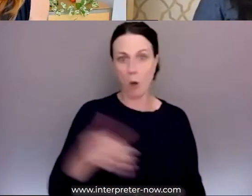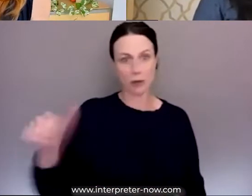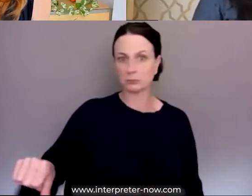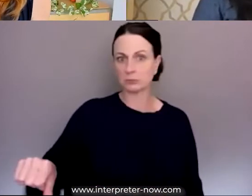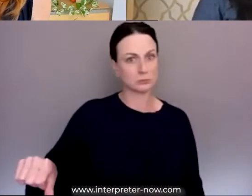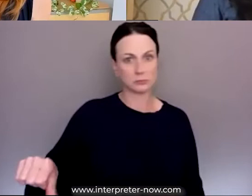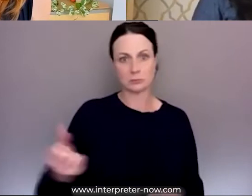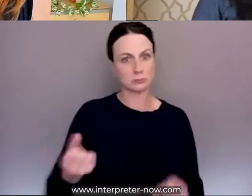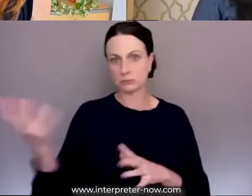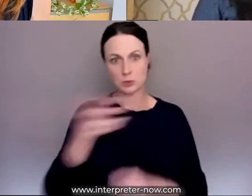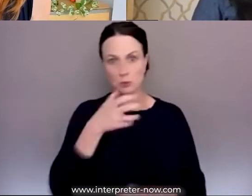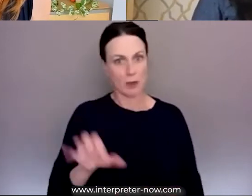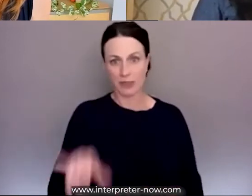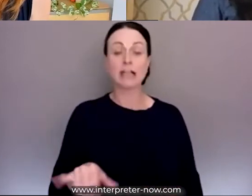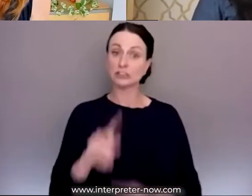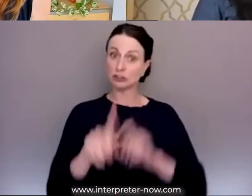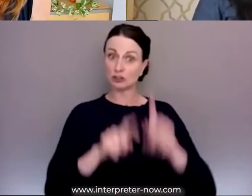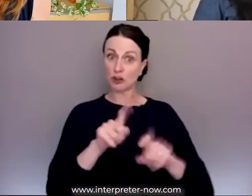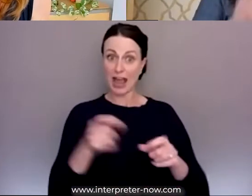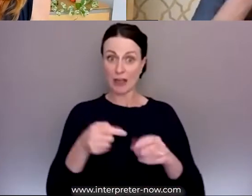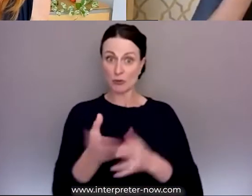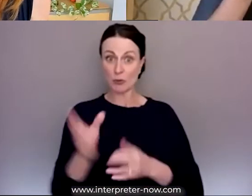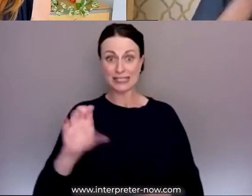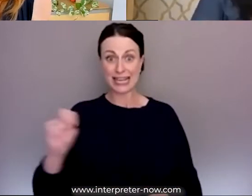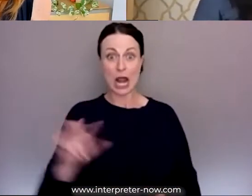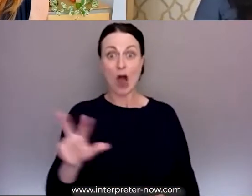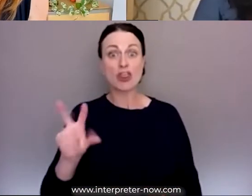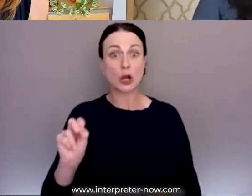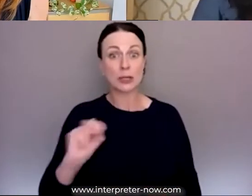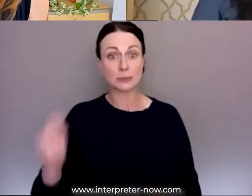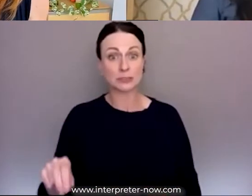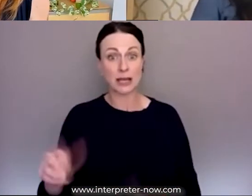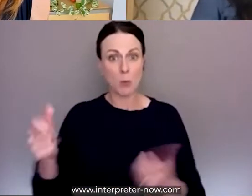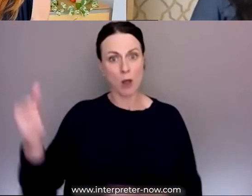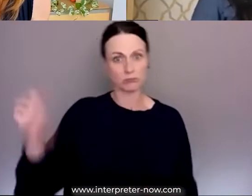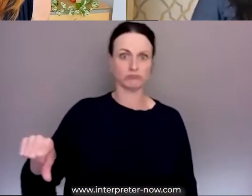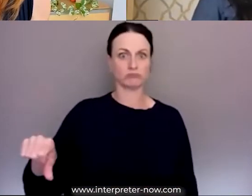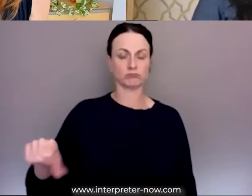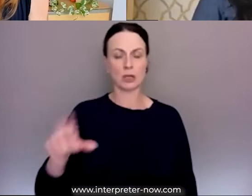survey showed recently that only 30% of Americans want Roe versus Wade overturned.